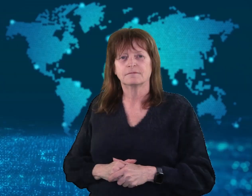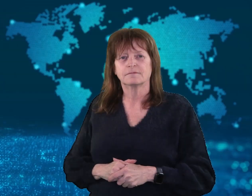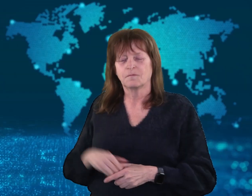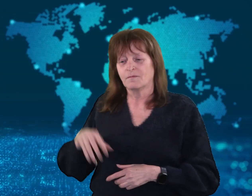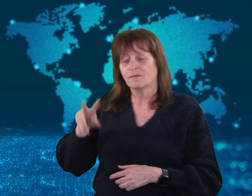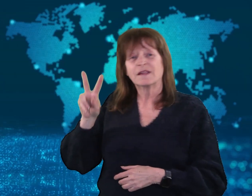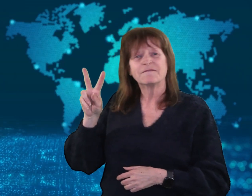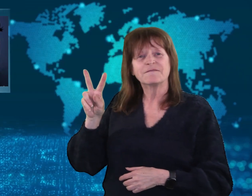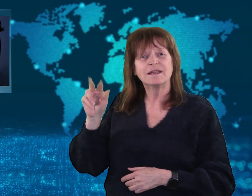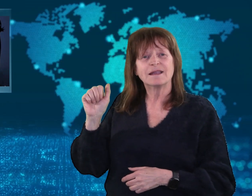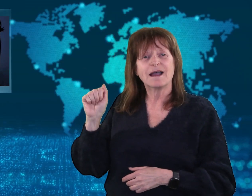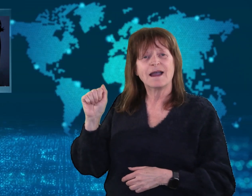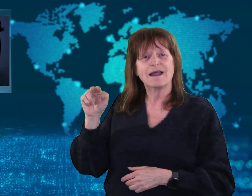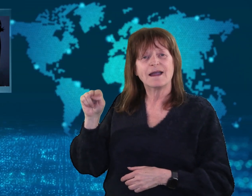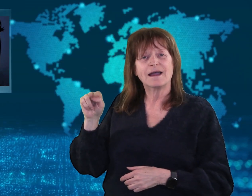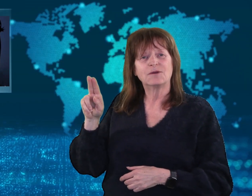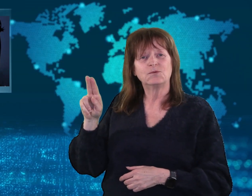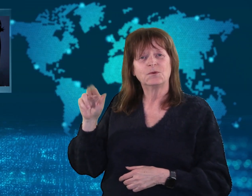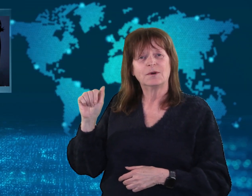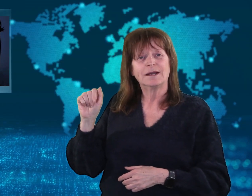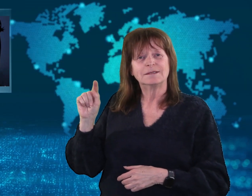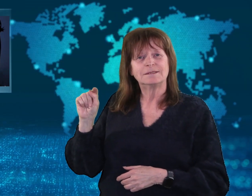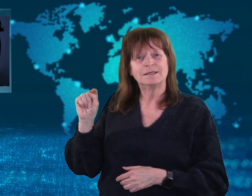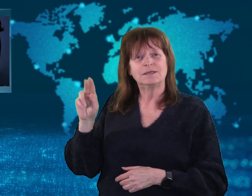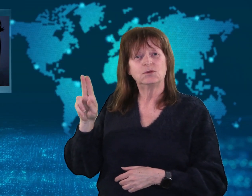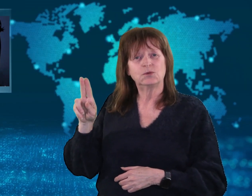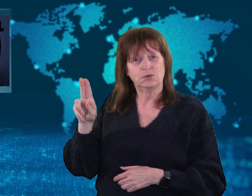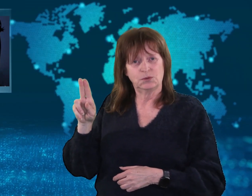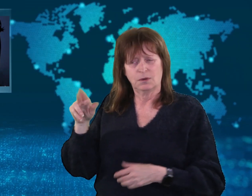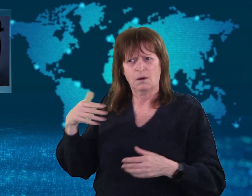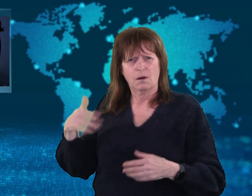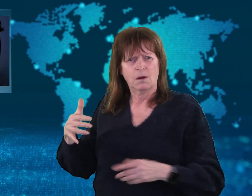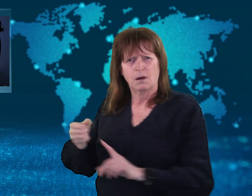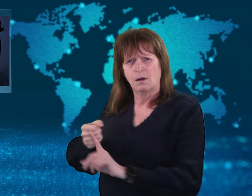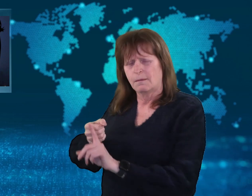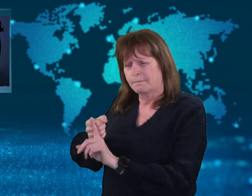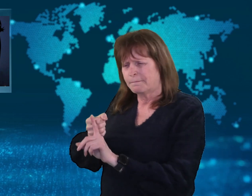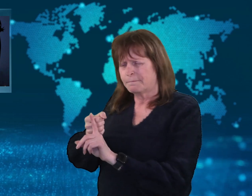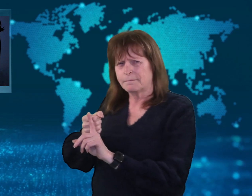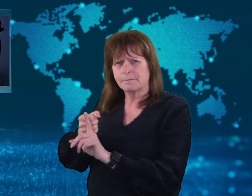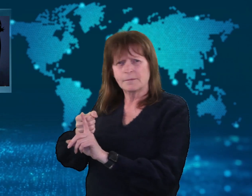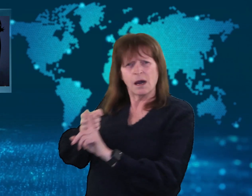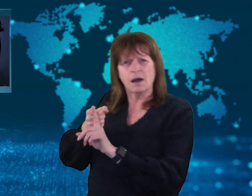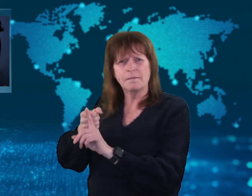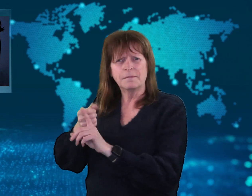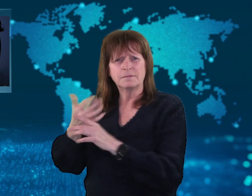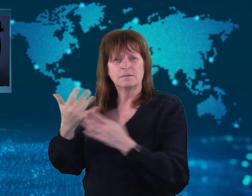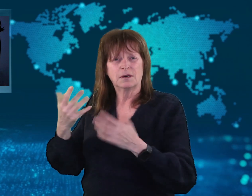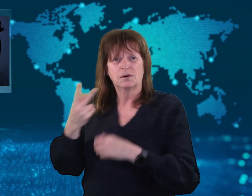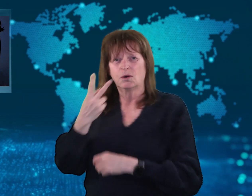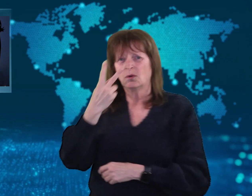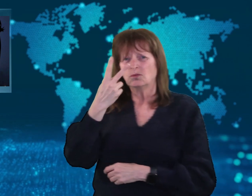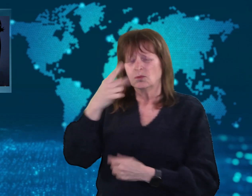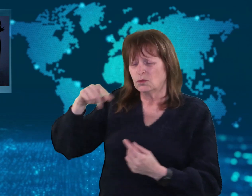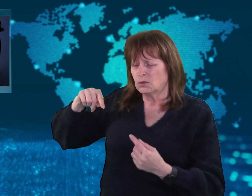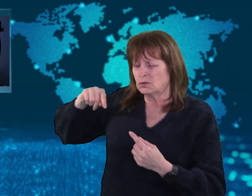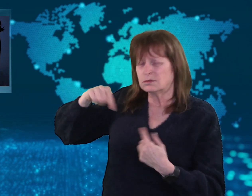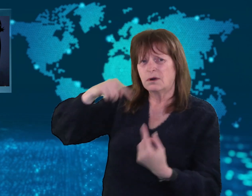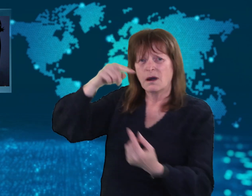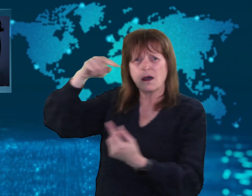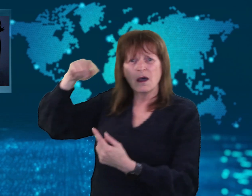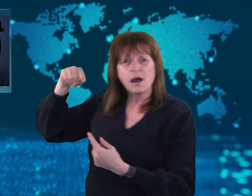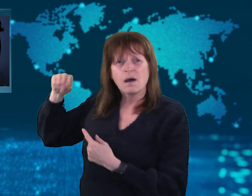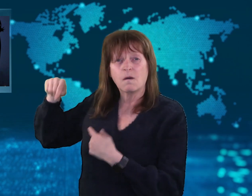[GEORGIA]: Vanuatu has been hit hard with twin cyclones